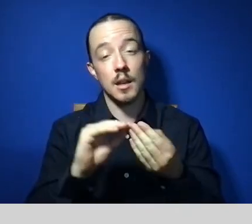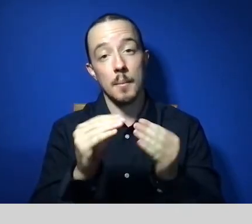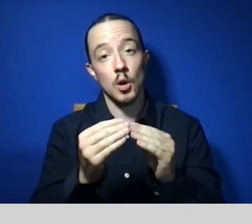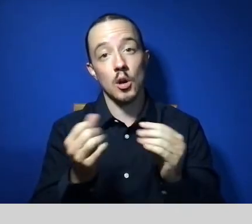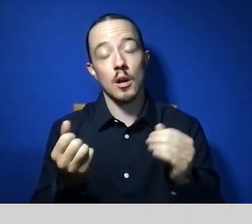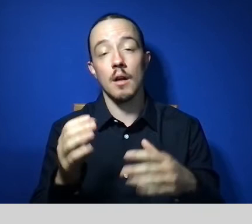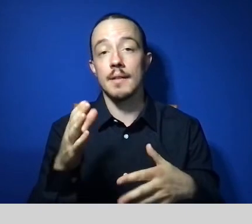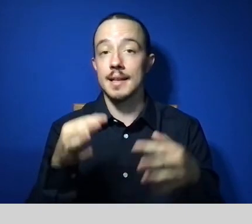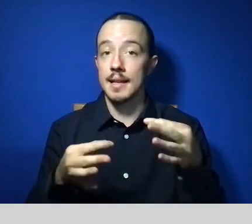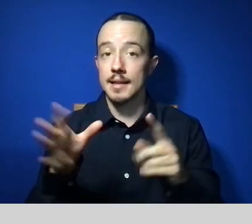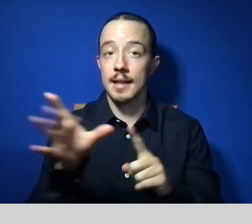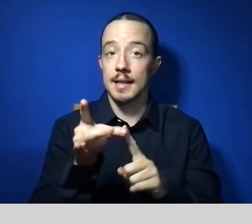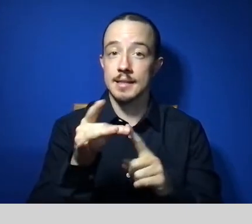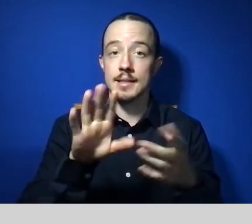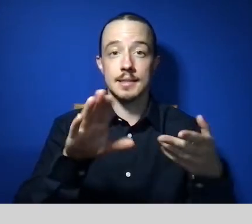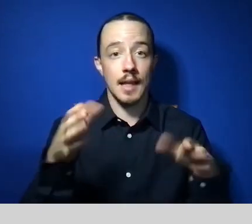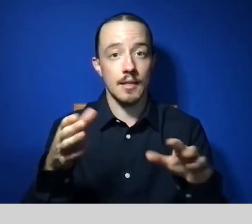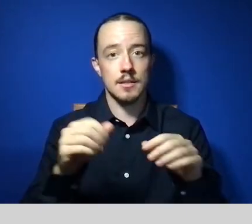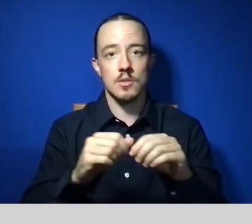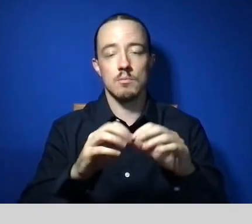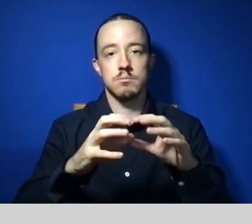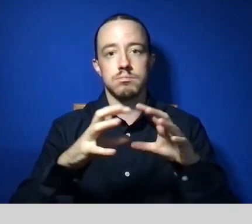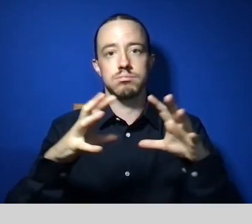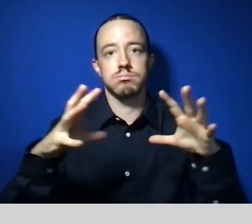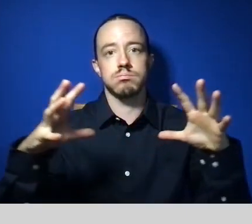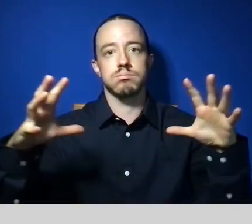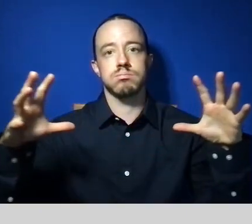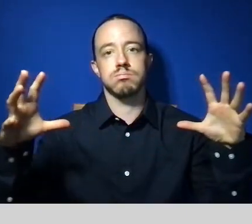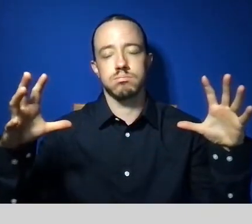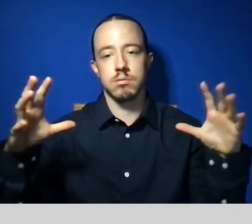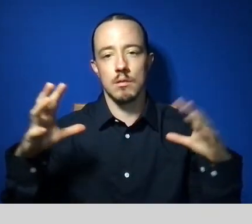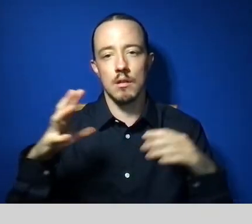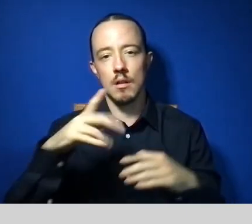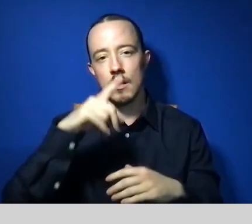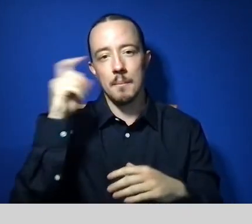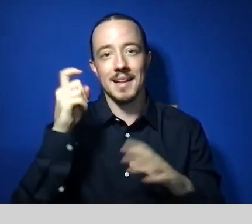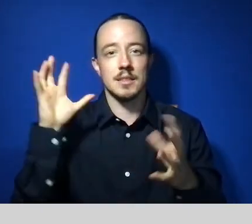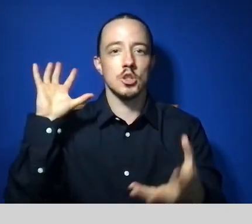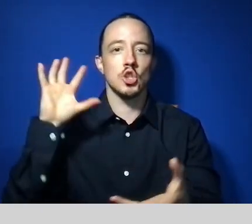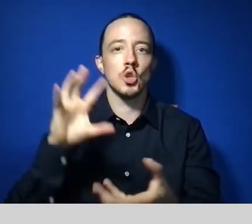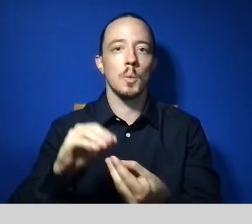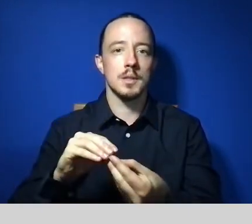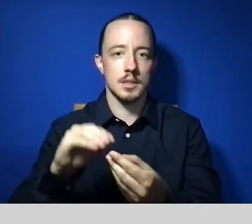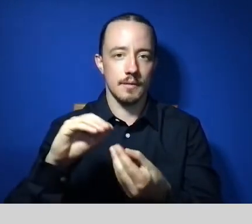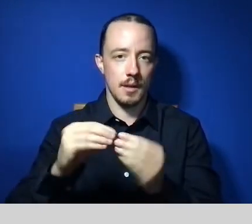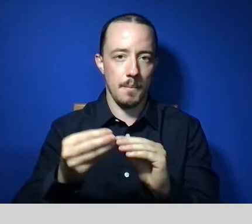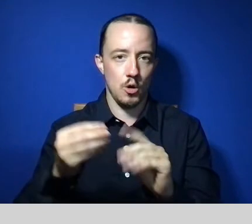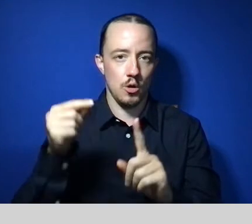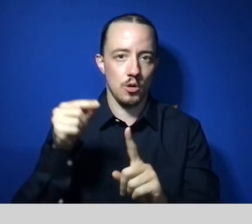The number of deaths is going up and the circle's getting larger because it's the cumulative, uhm